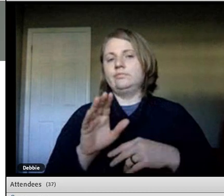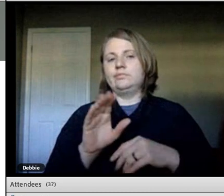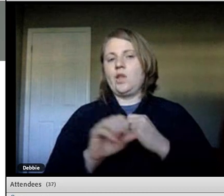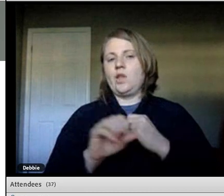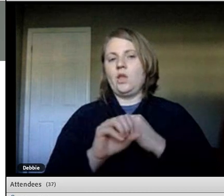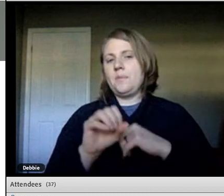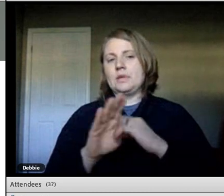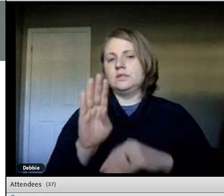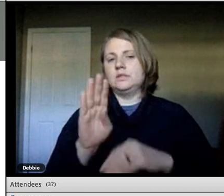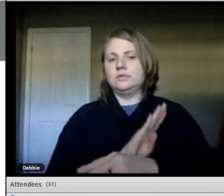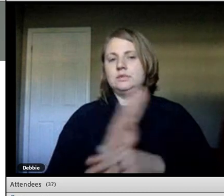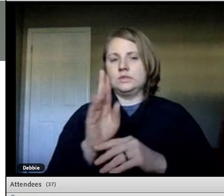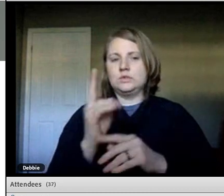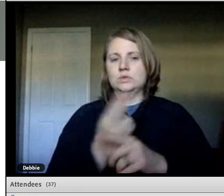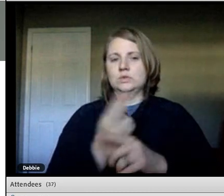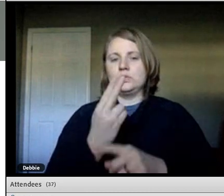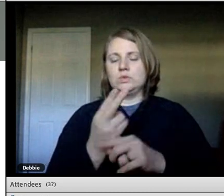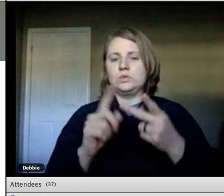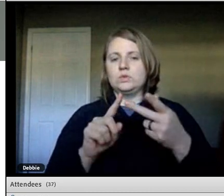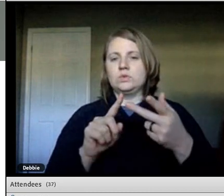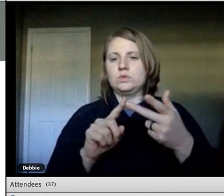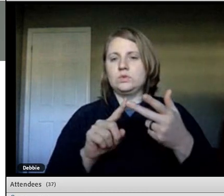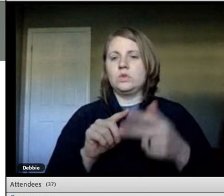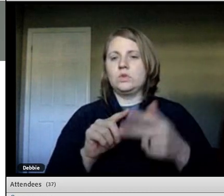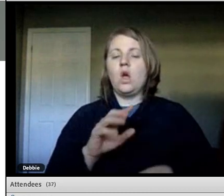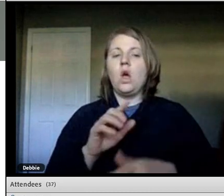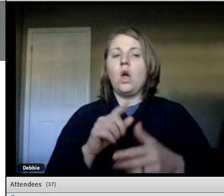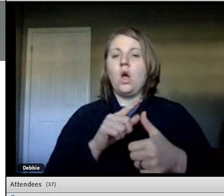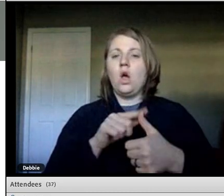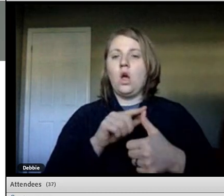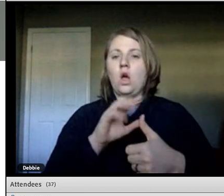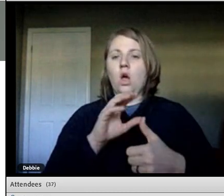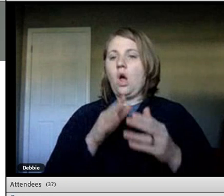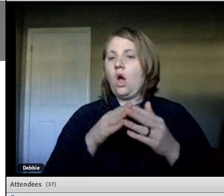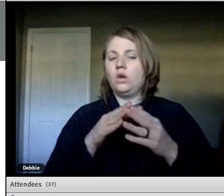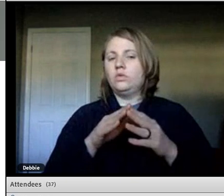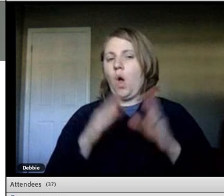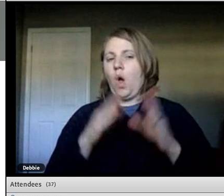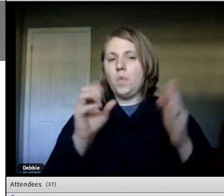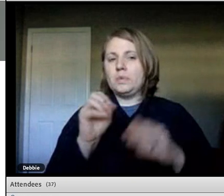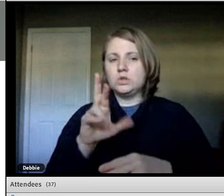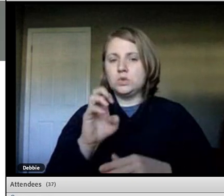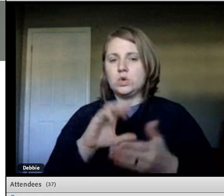and the code is out in the public world for anyone. There's no charge for it ever.